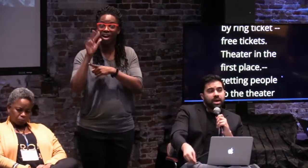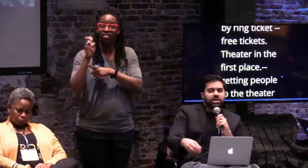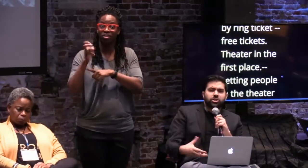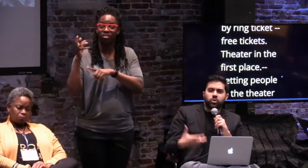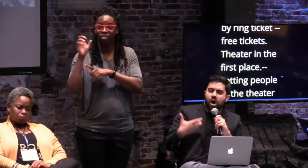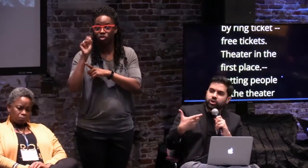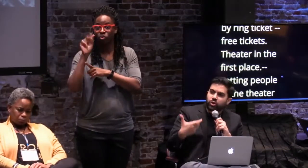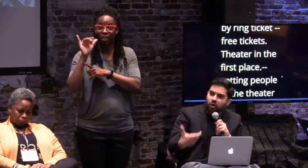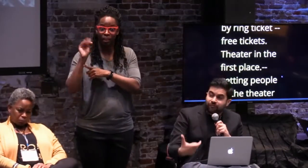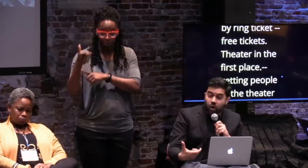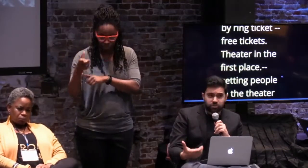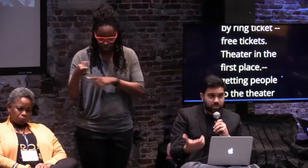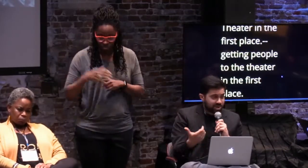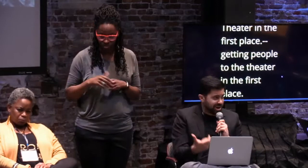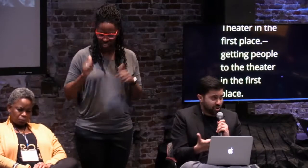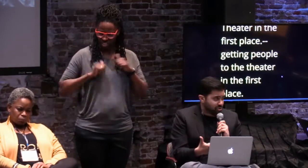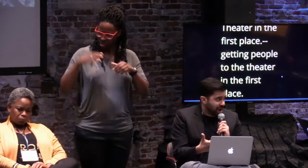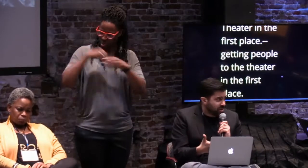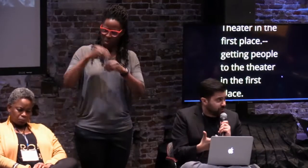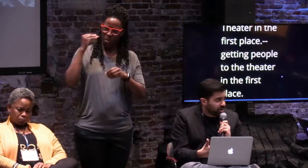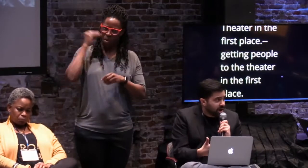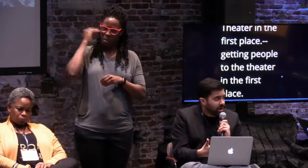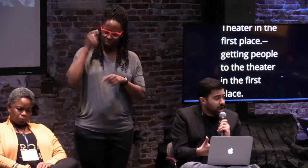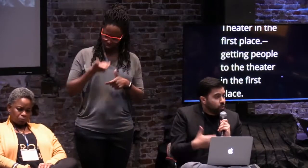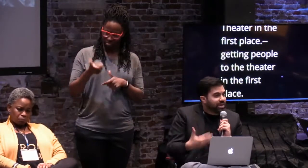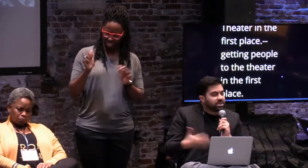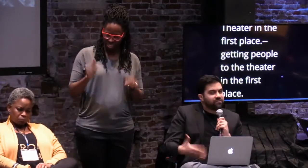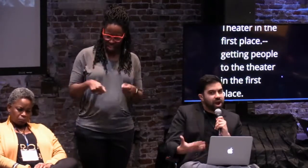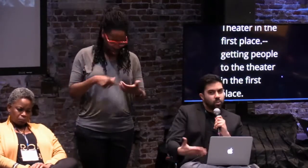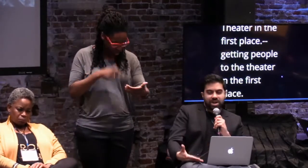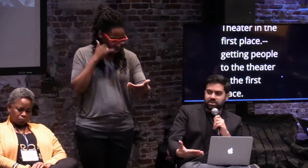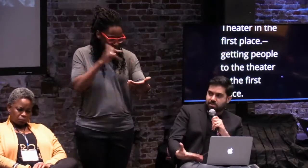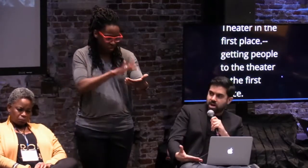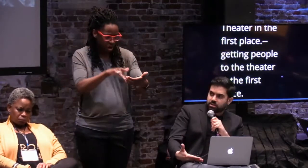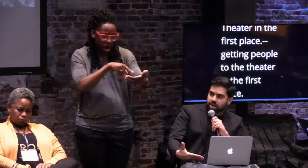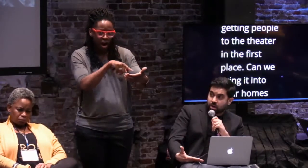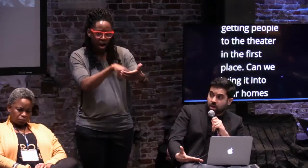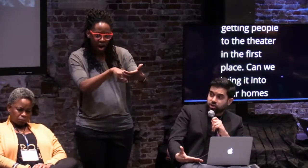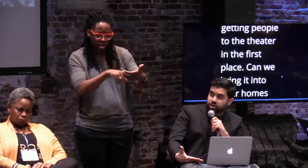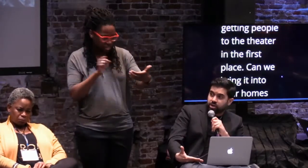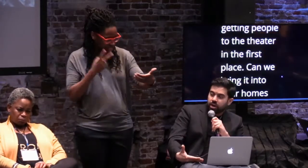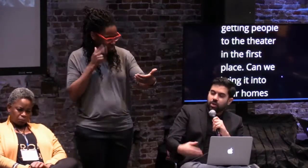onto our phones we carry around everyday? We need to find ways to make technology,